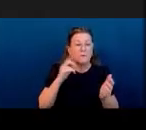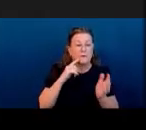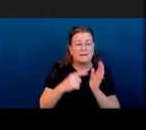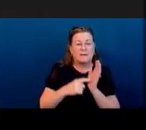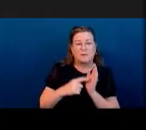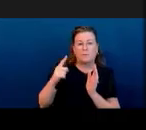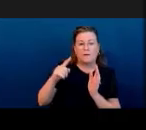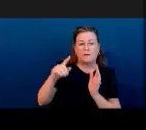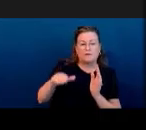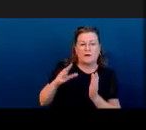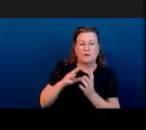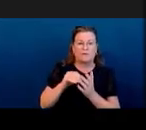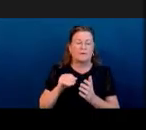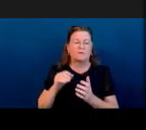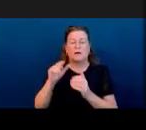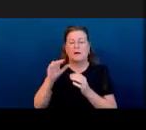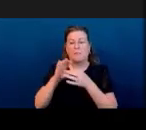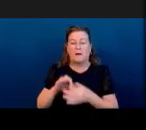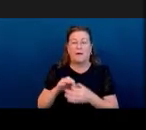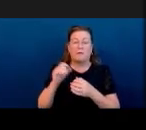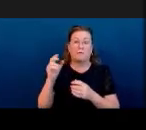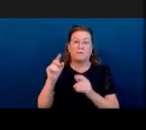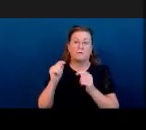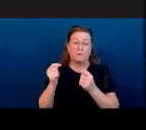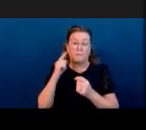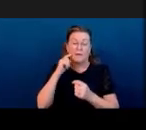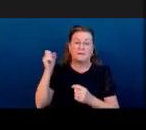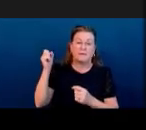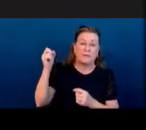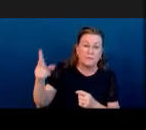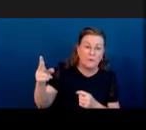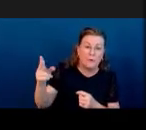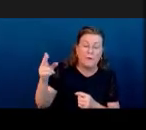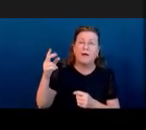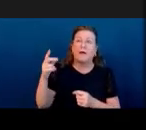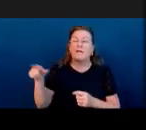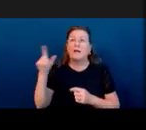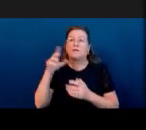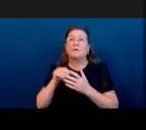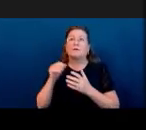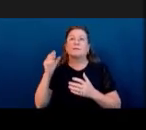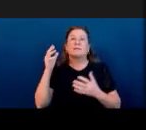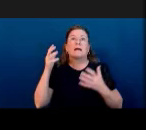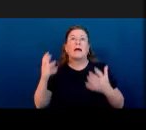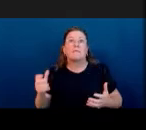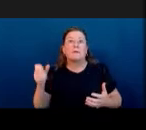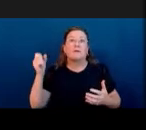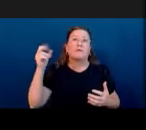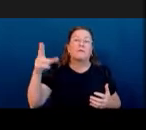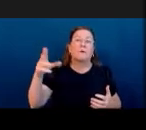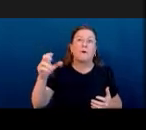learn about the affordance of the object, because it's either heavy to throw or it makes a sound or it bounces like this is